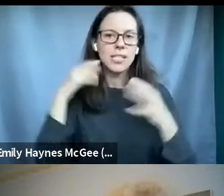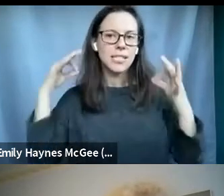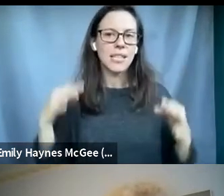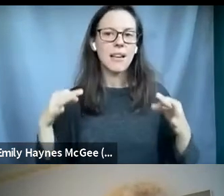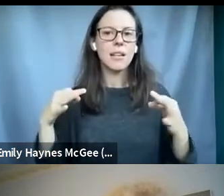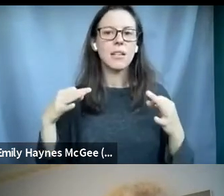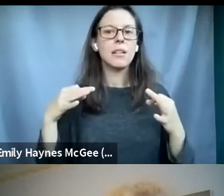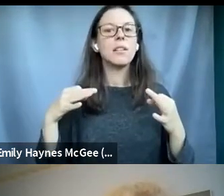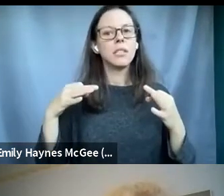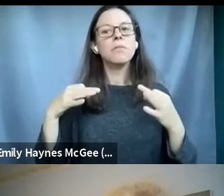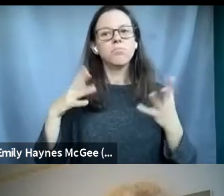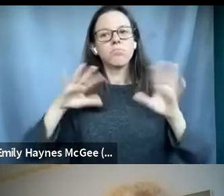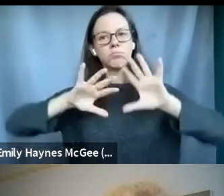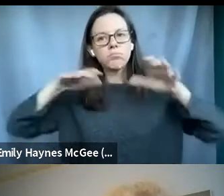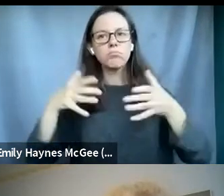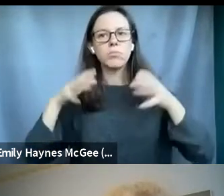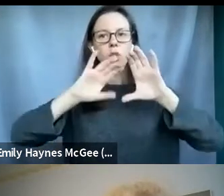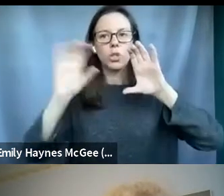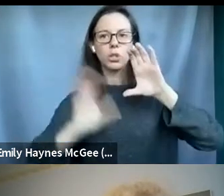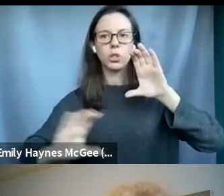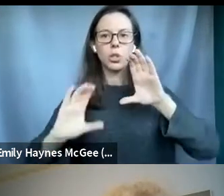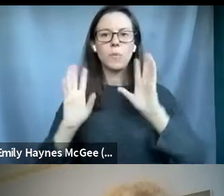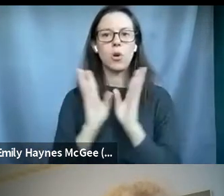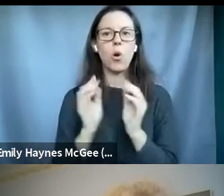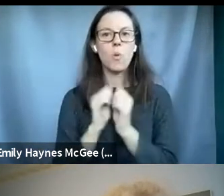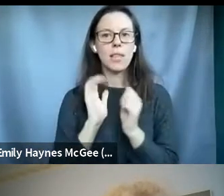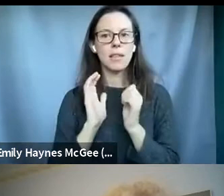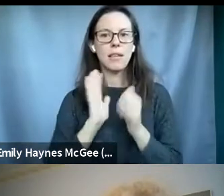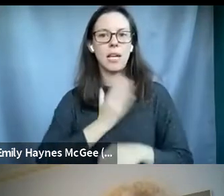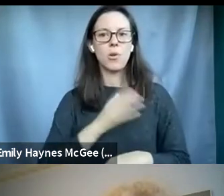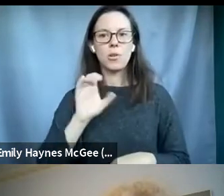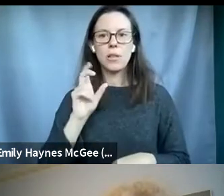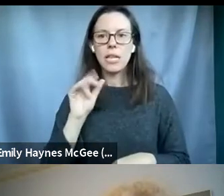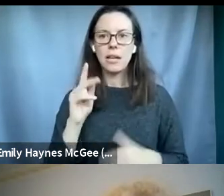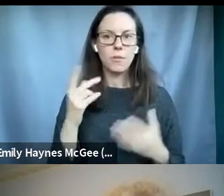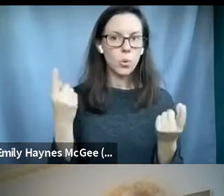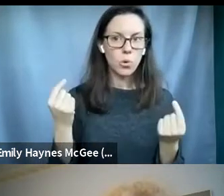conference call, with Zoom, with the collective, where we ask, what do we do from here, can